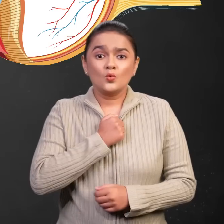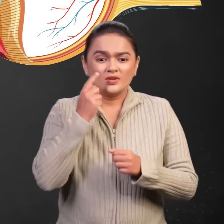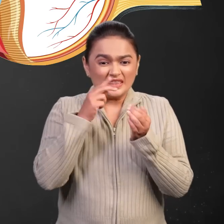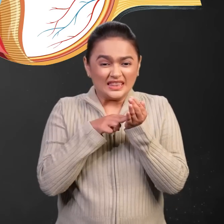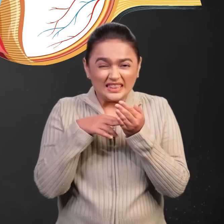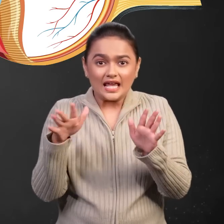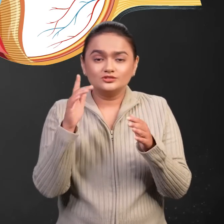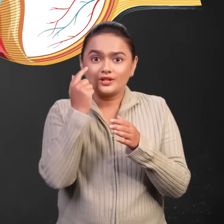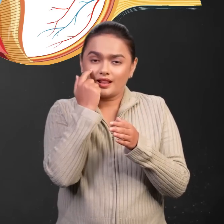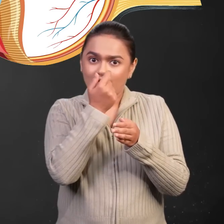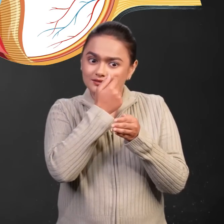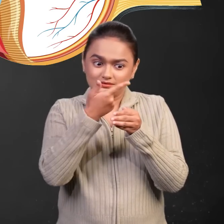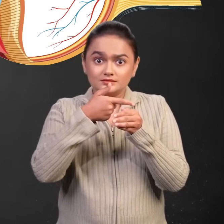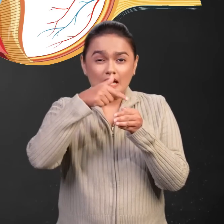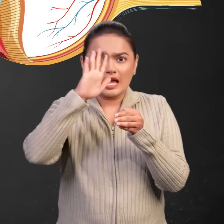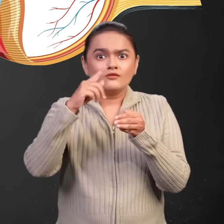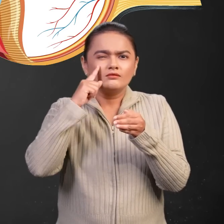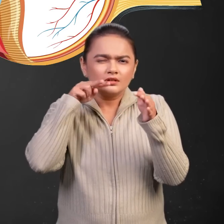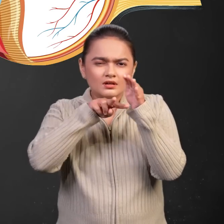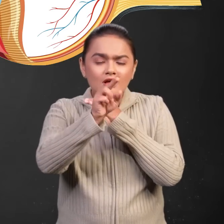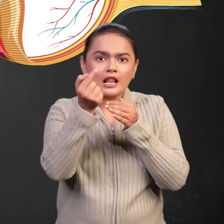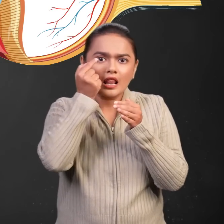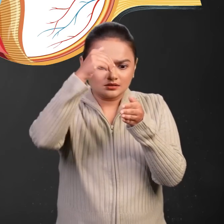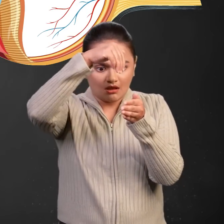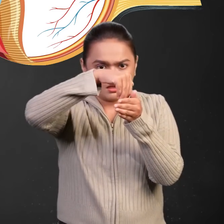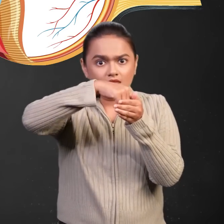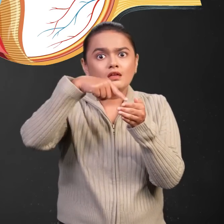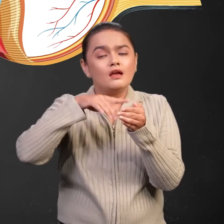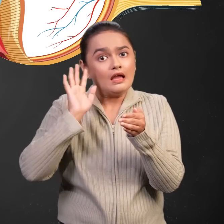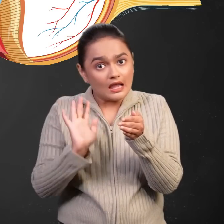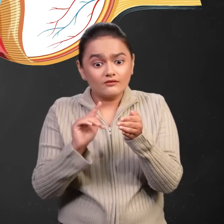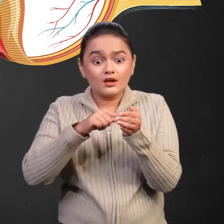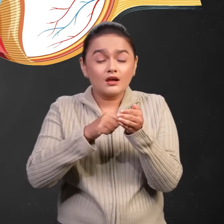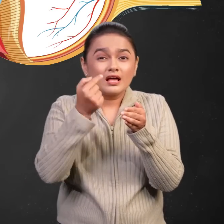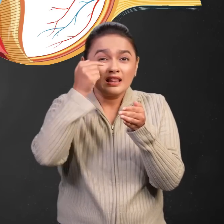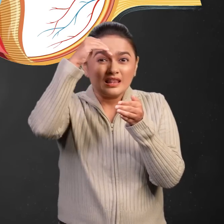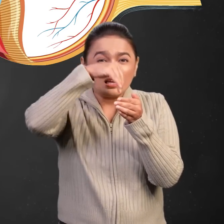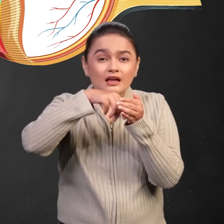Unnatural eyes have a transparent lens within it, and what that lens does is it